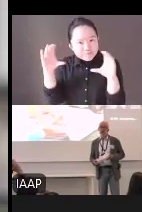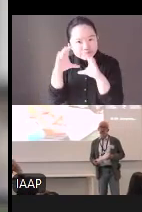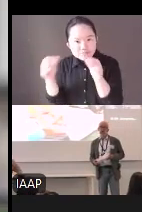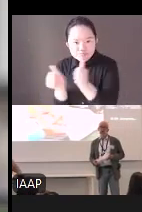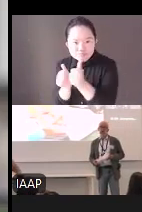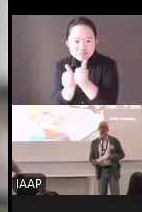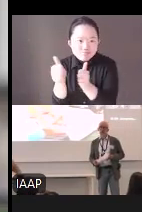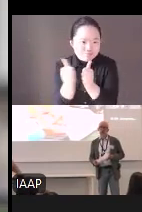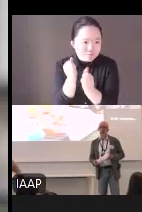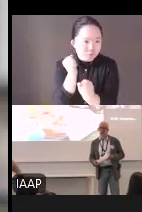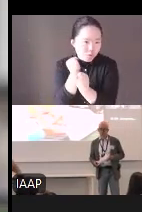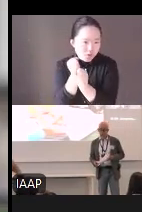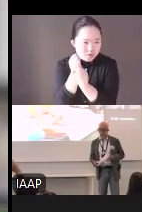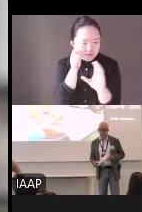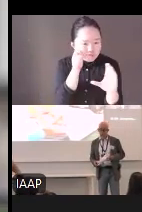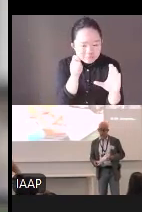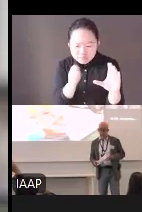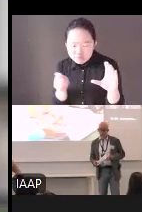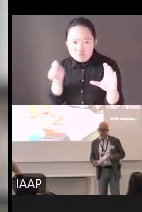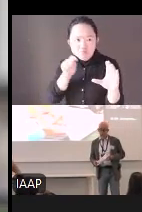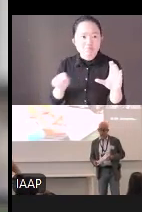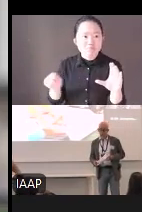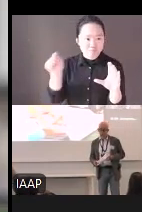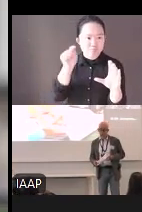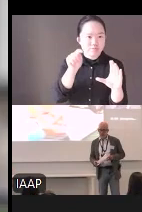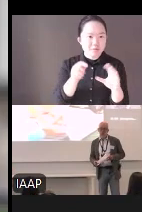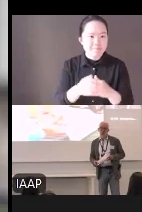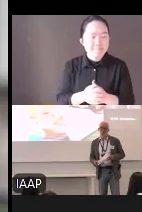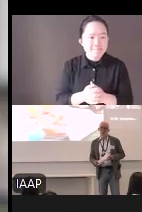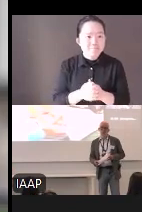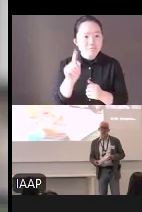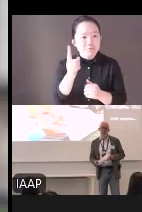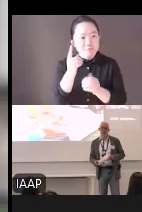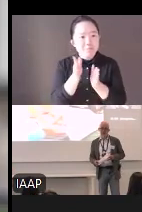Nordic institutions, under, Nordic Council of Ministers.